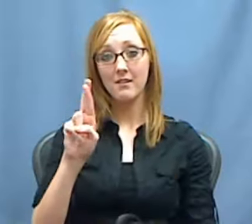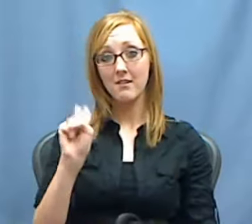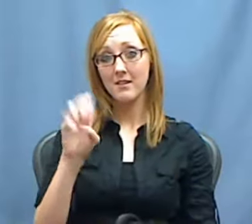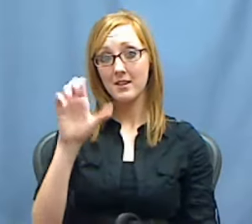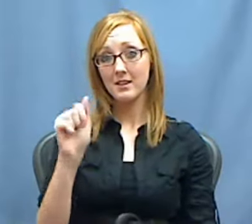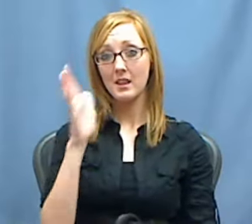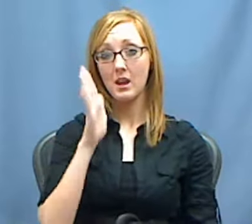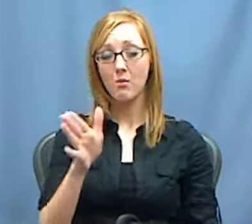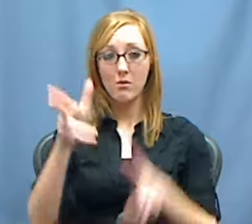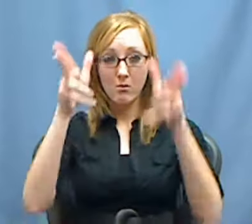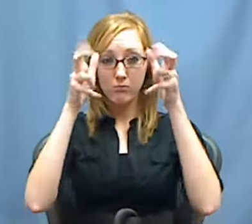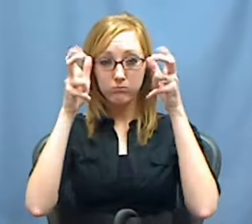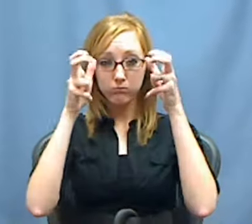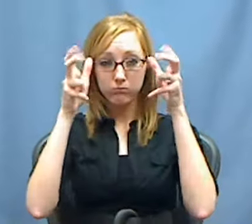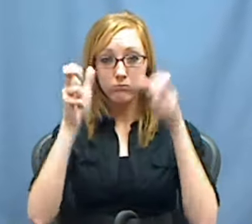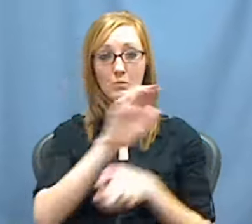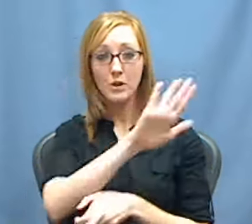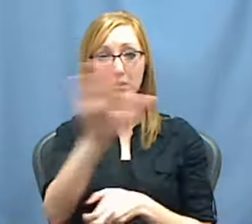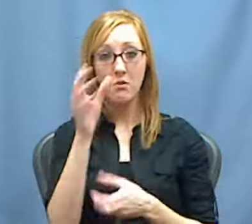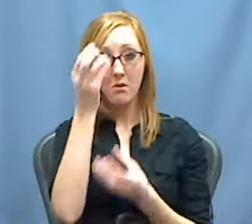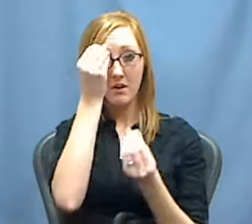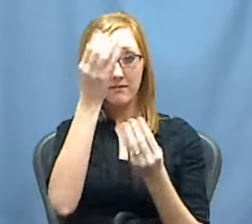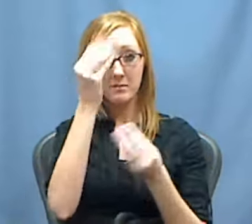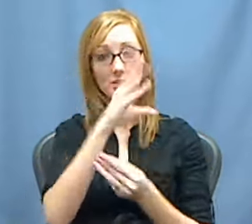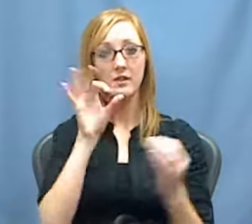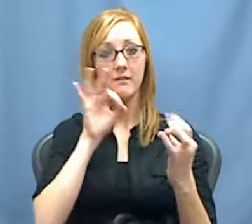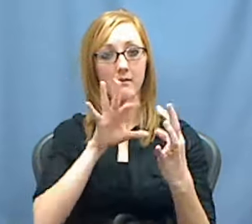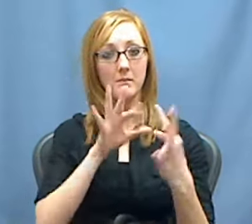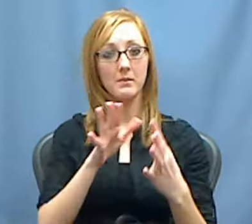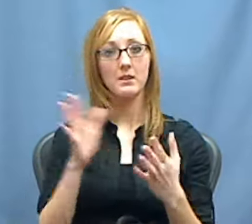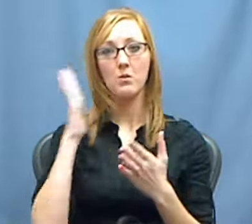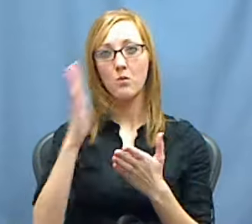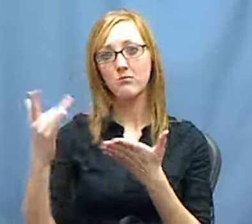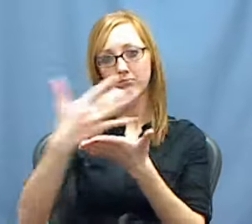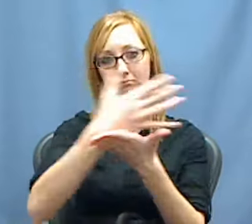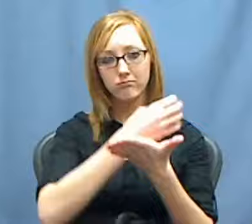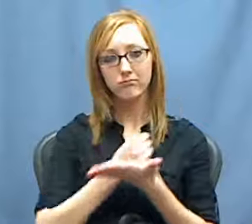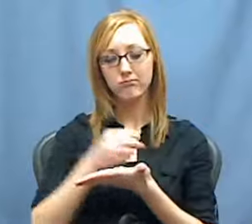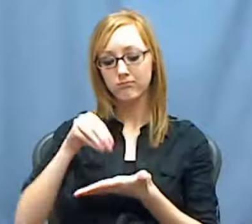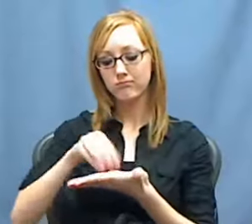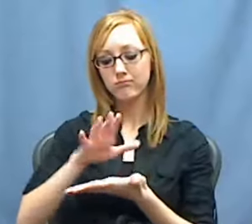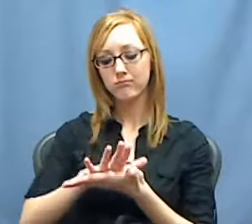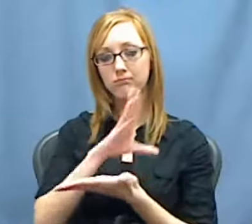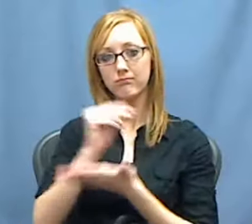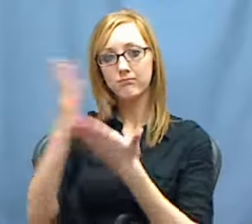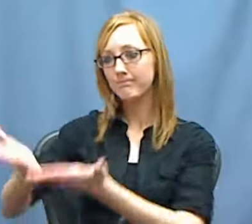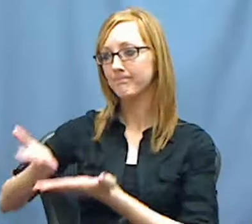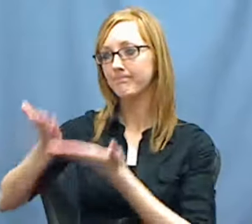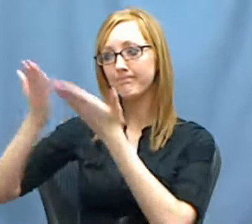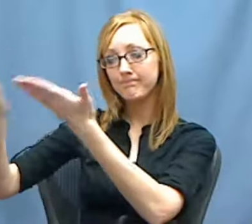VRSCA will bring forth all the comments and feedback about VRS from the meeting to the organization in order for your opinions to be made known.